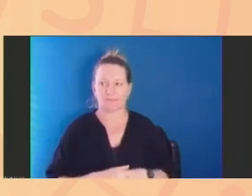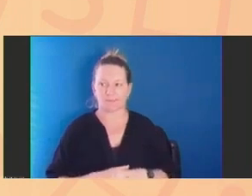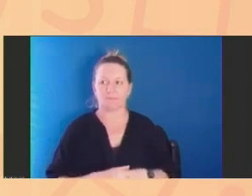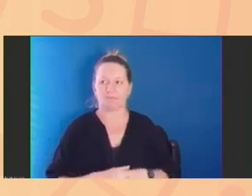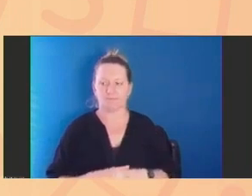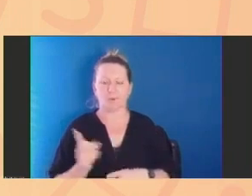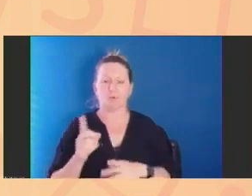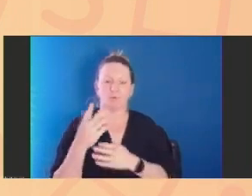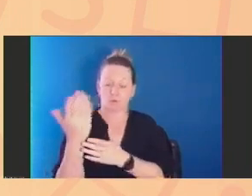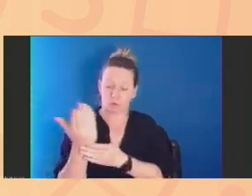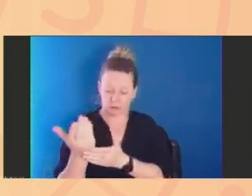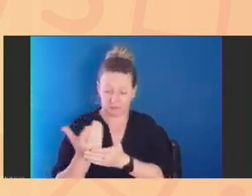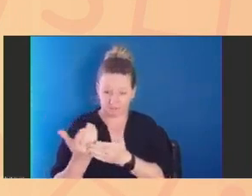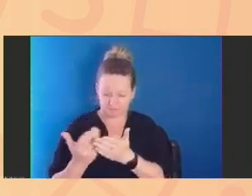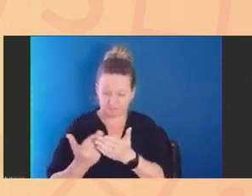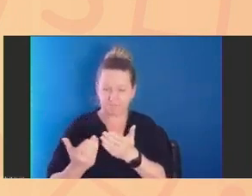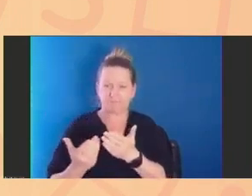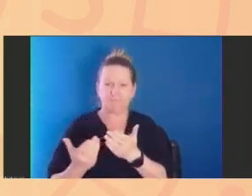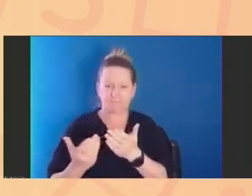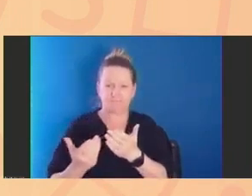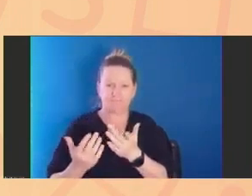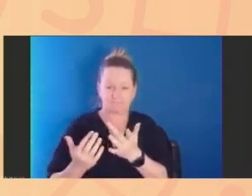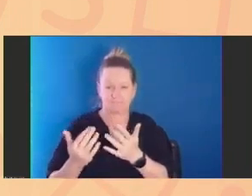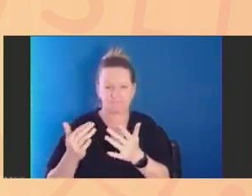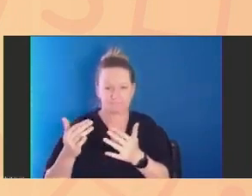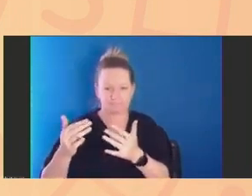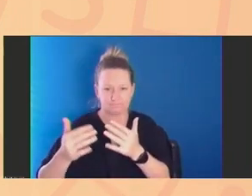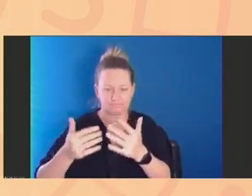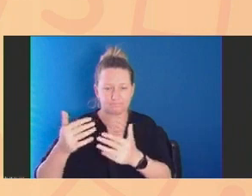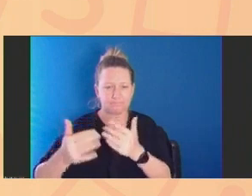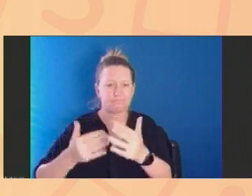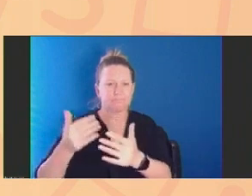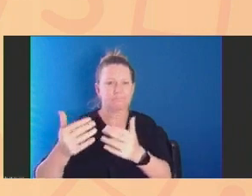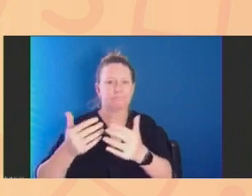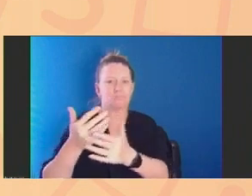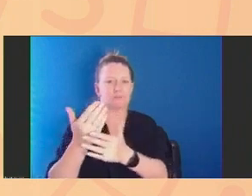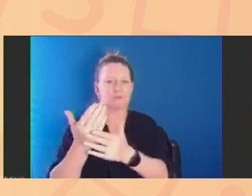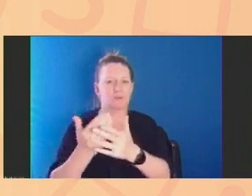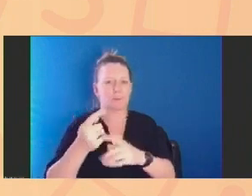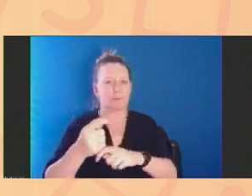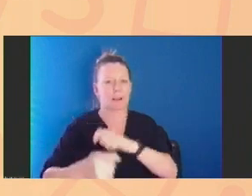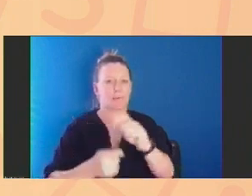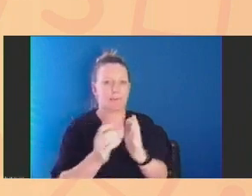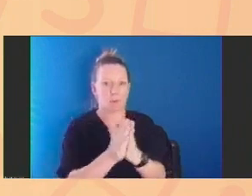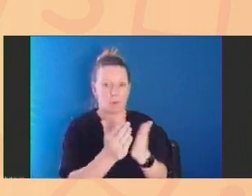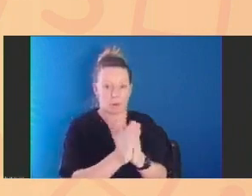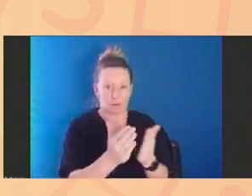then they start to move towards becoming a book. And that process has involved workshops with children's